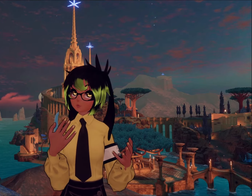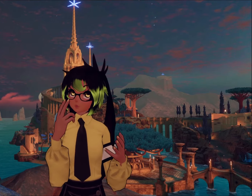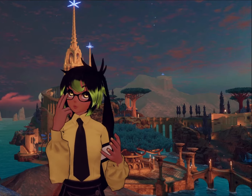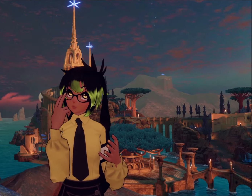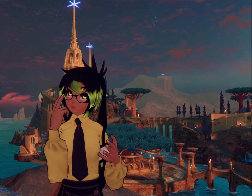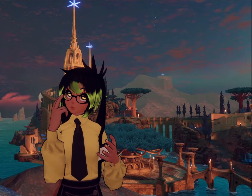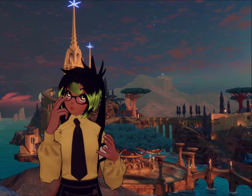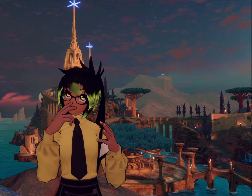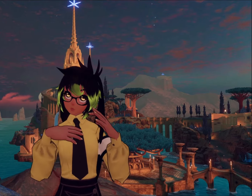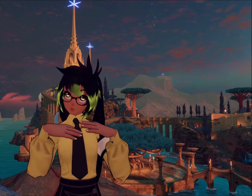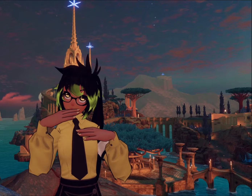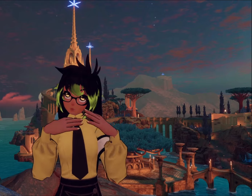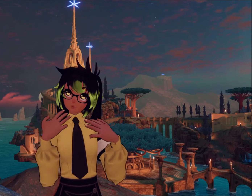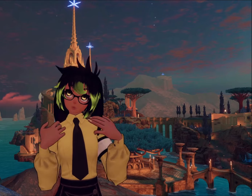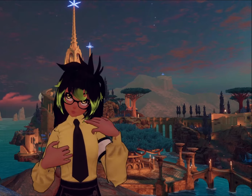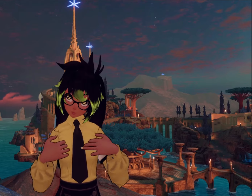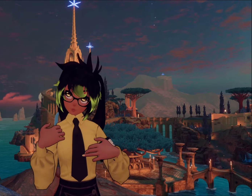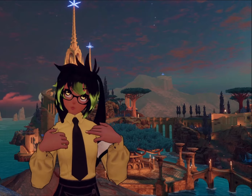You can see the building and it seems very interesting